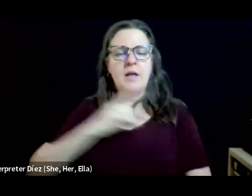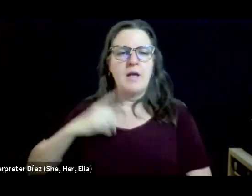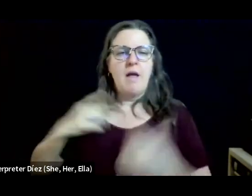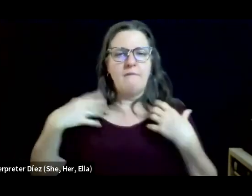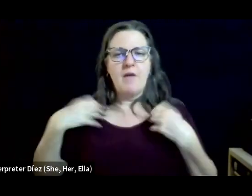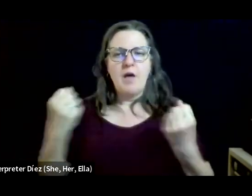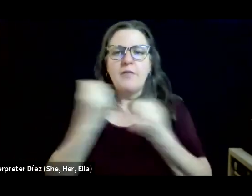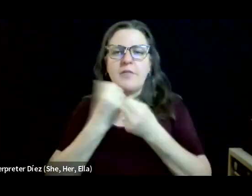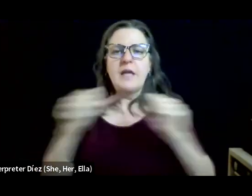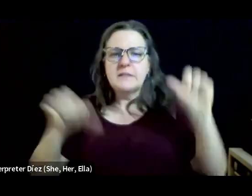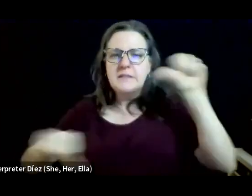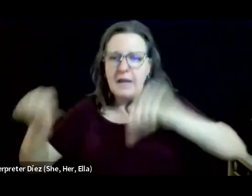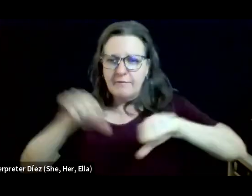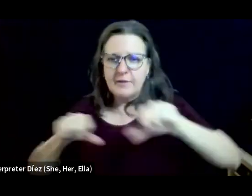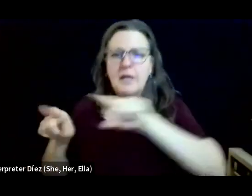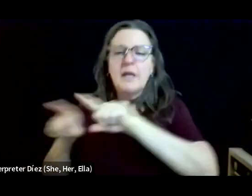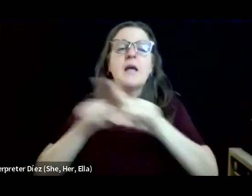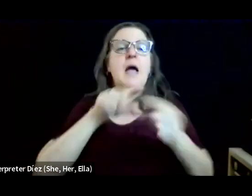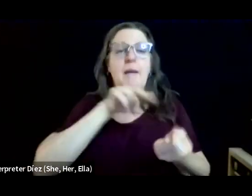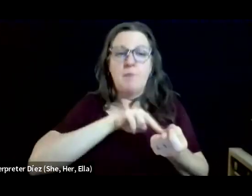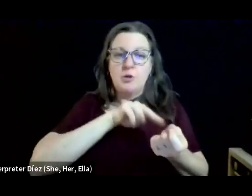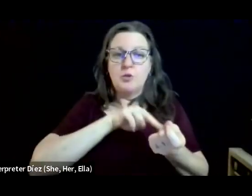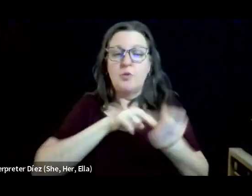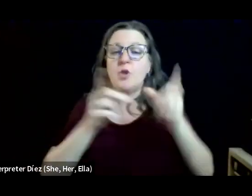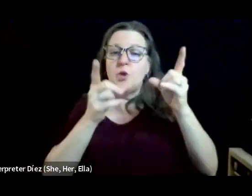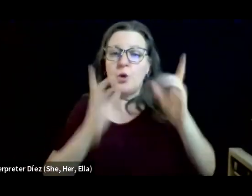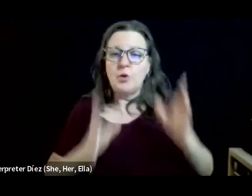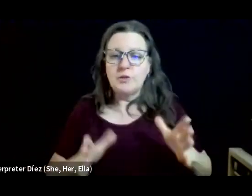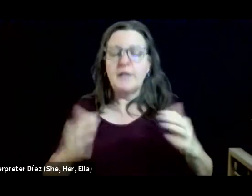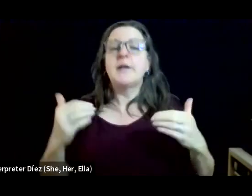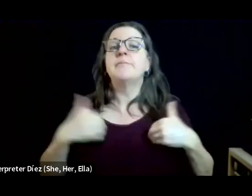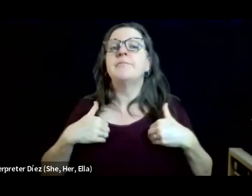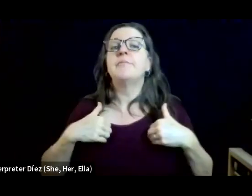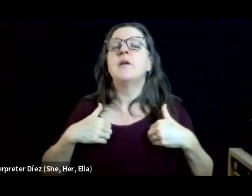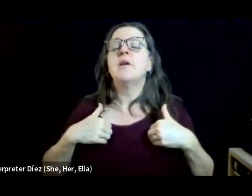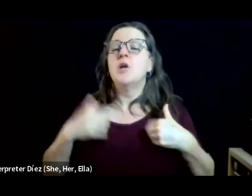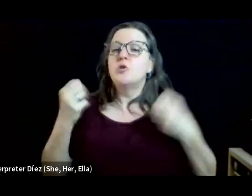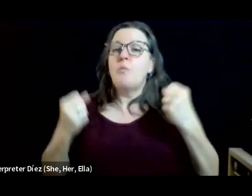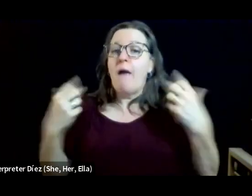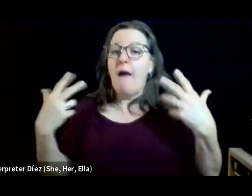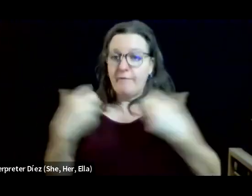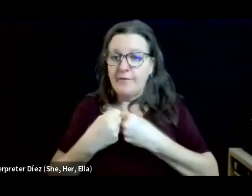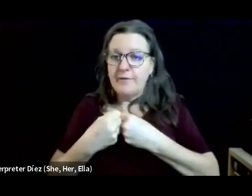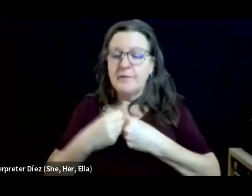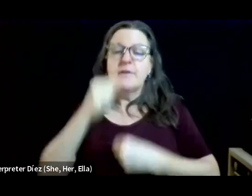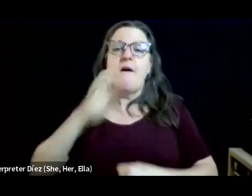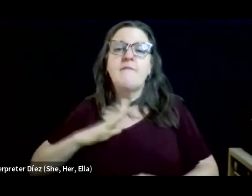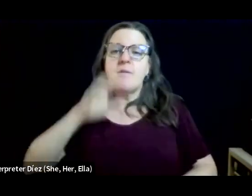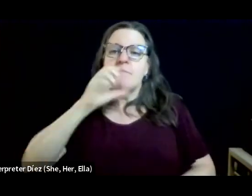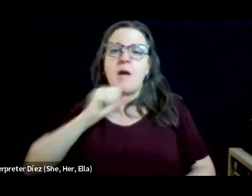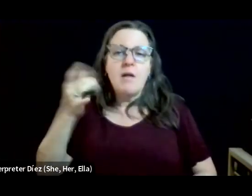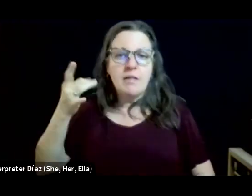Okay. So we have a motor vehicle accident. It's a female, 18 years old, and she's going to be Jane Doe